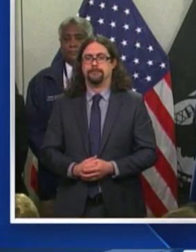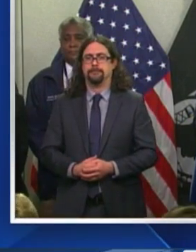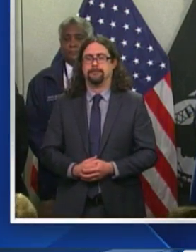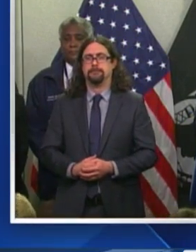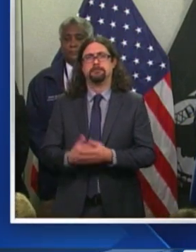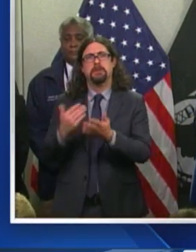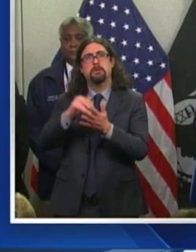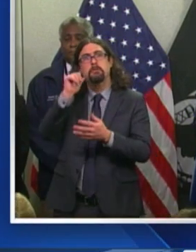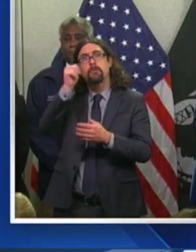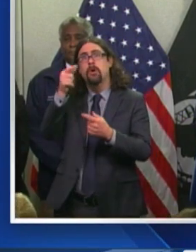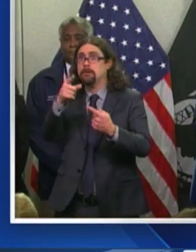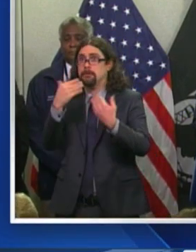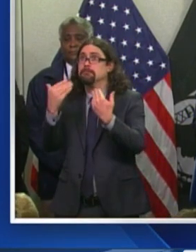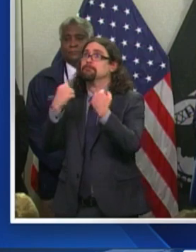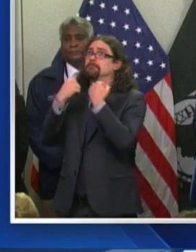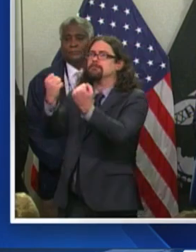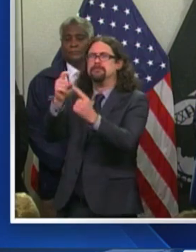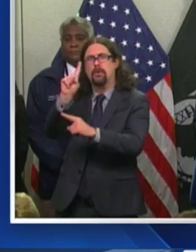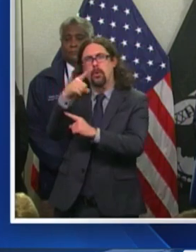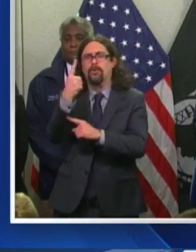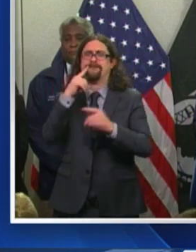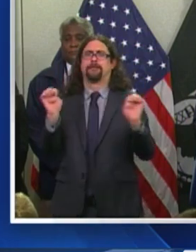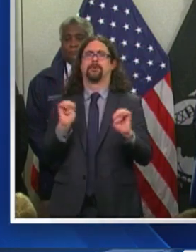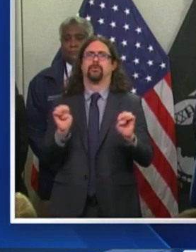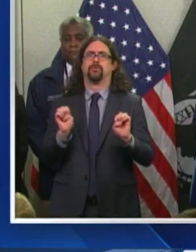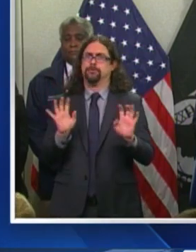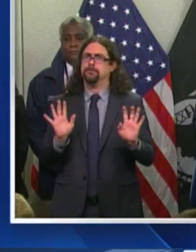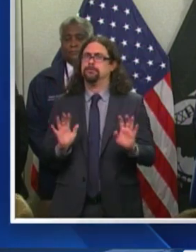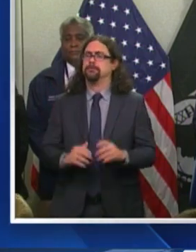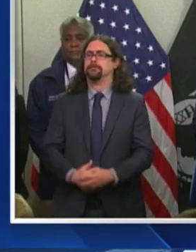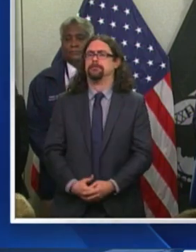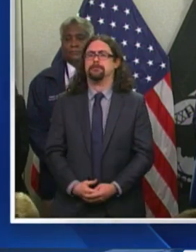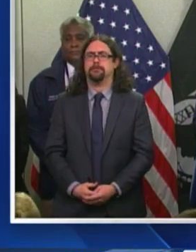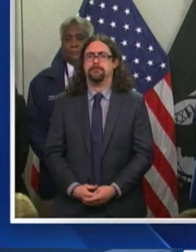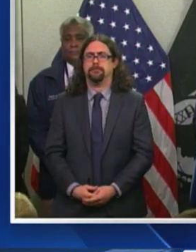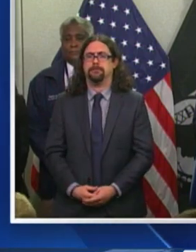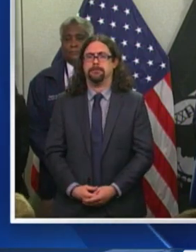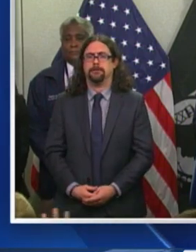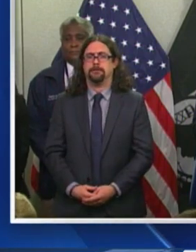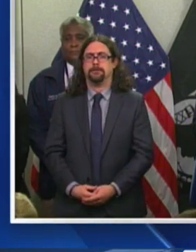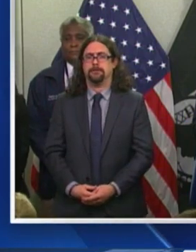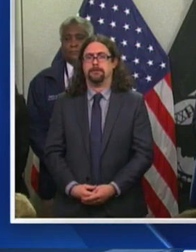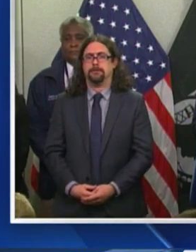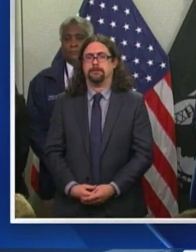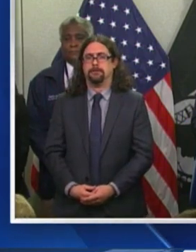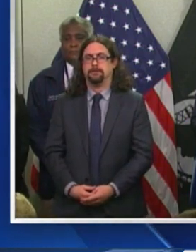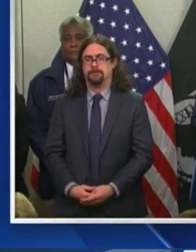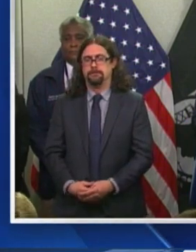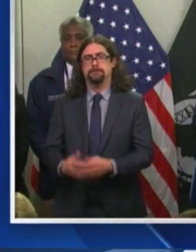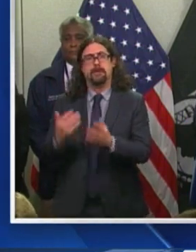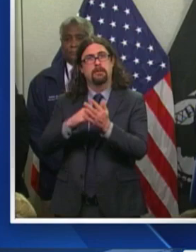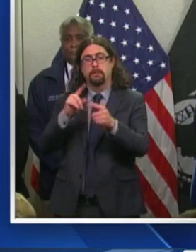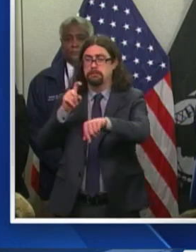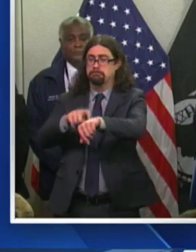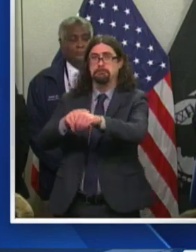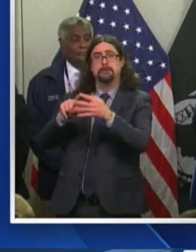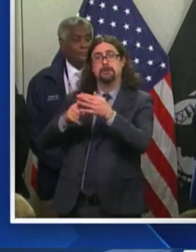WE WANT PEOPLE TO LIMIT TRAVEL TOMORROW TO ABSOLUTELY URGENT MATTERS.